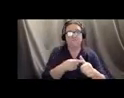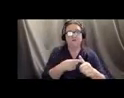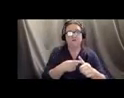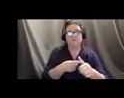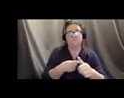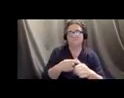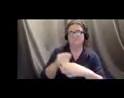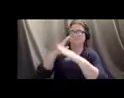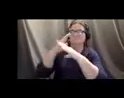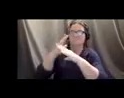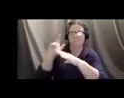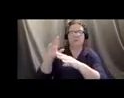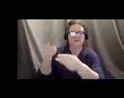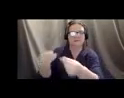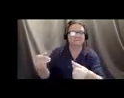to address along the way.